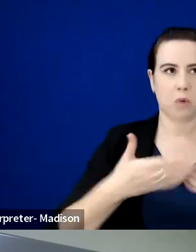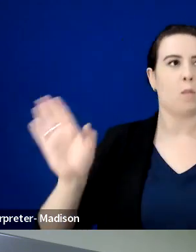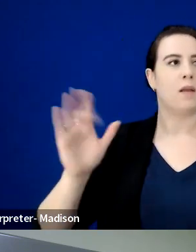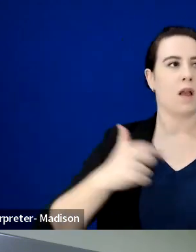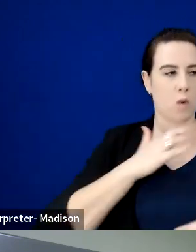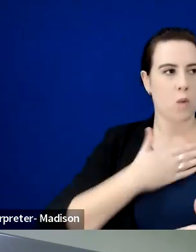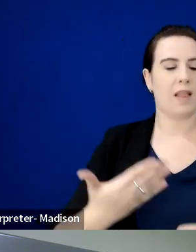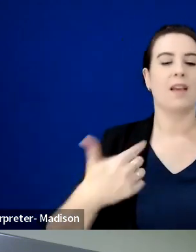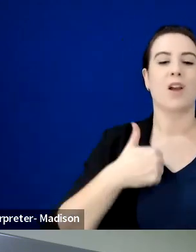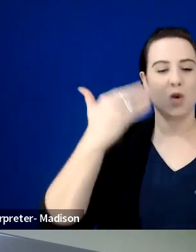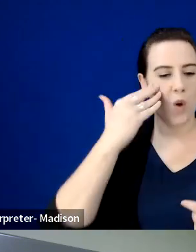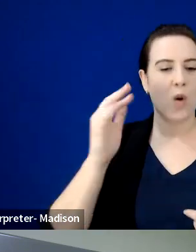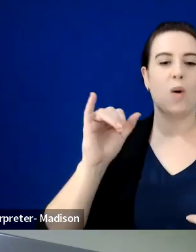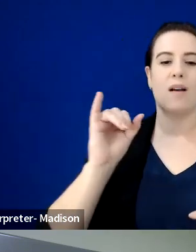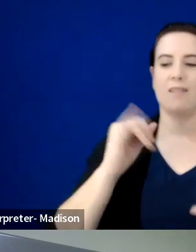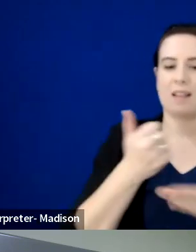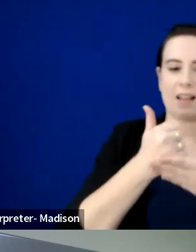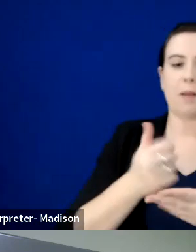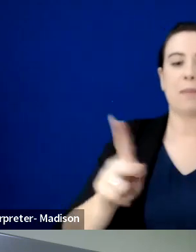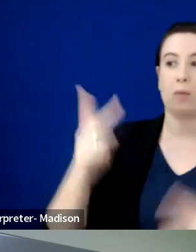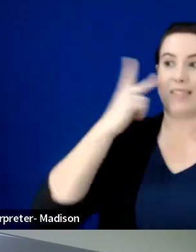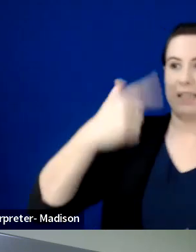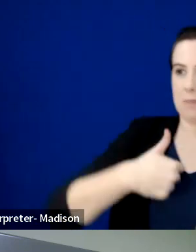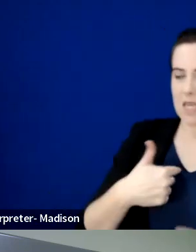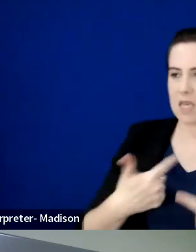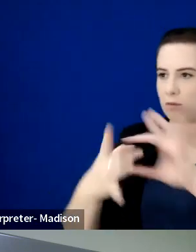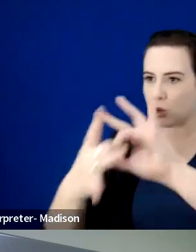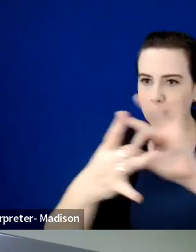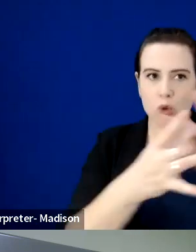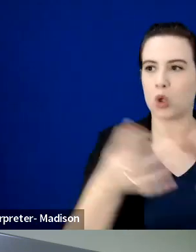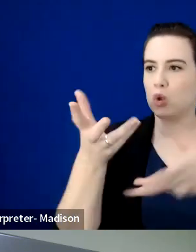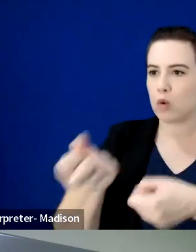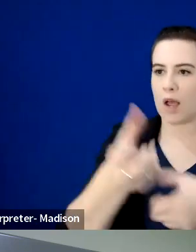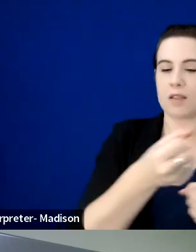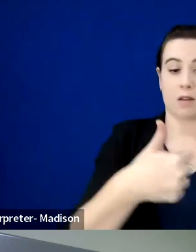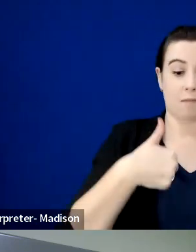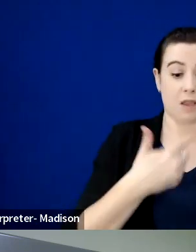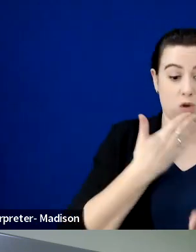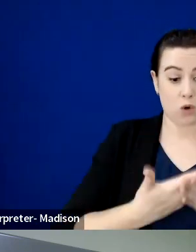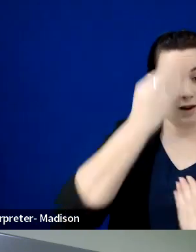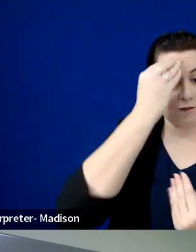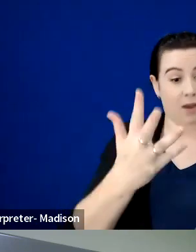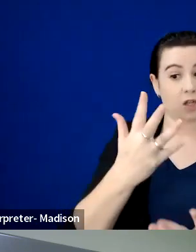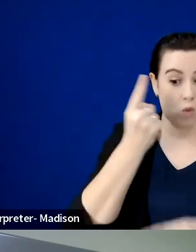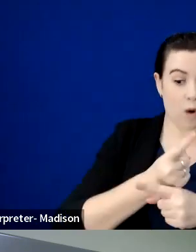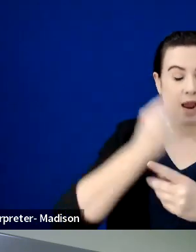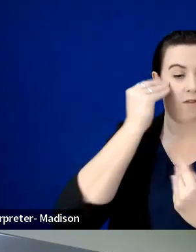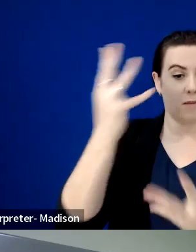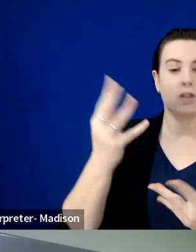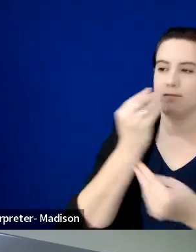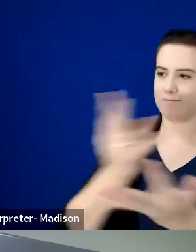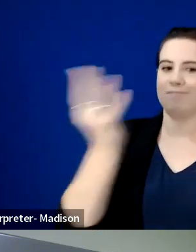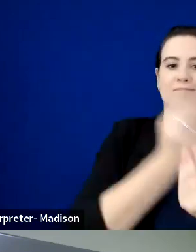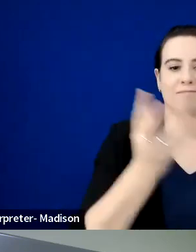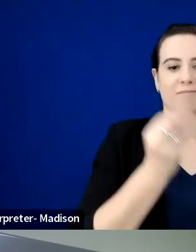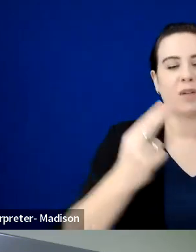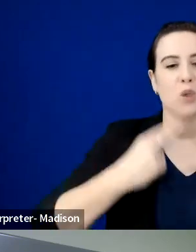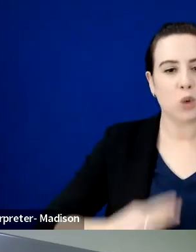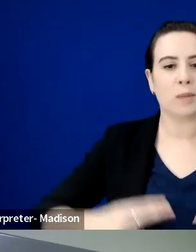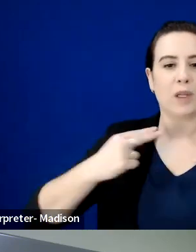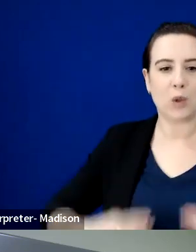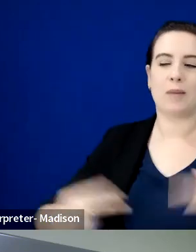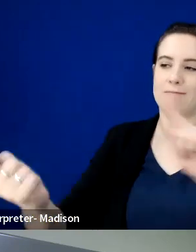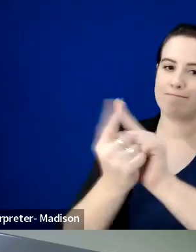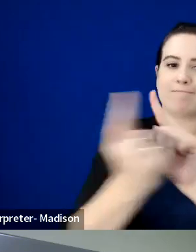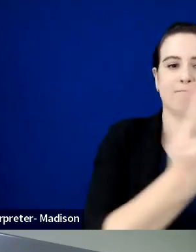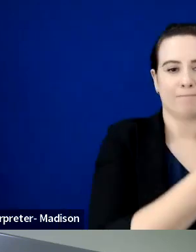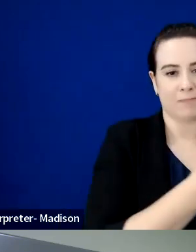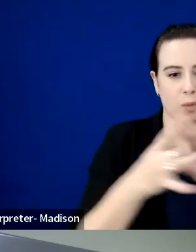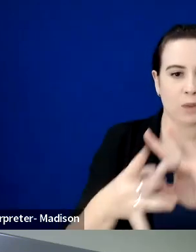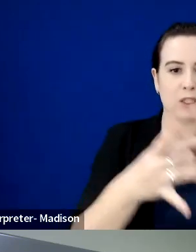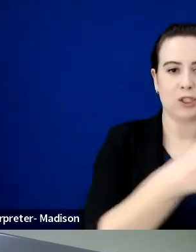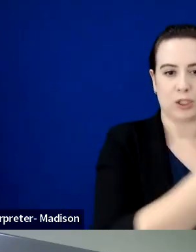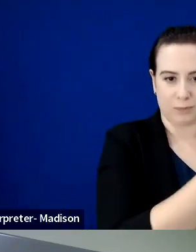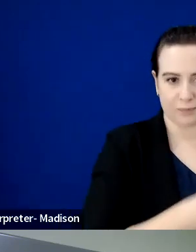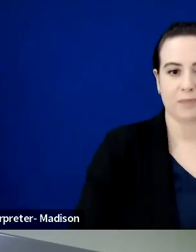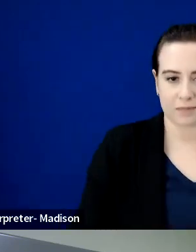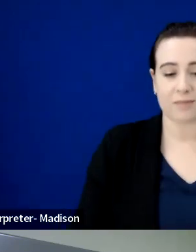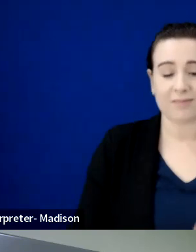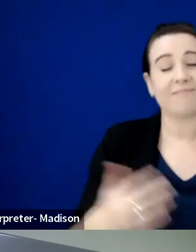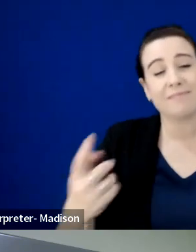And sometimes helpful to start that process by just being there, not being there for a purpose, not being there to fill our goals necessarily or create this relationship, but just being there.